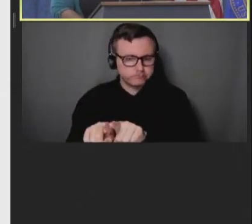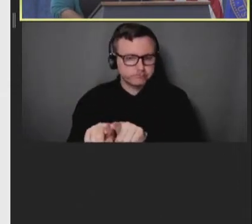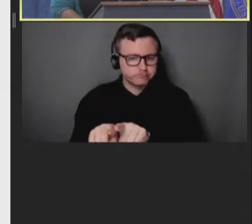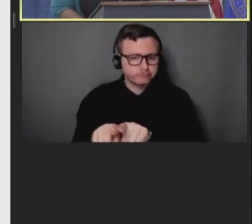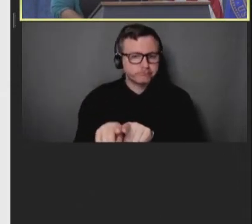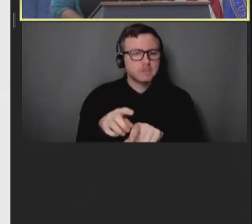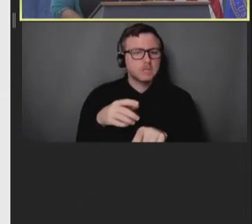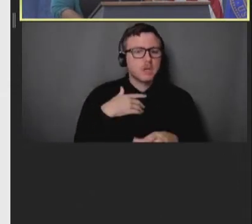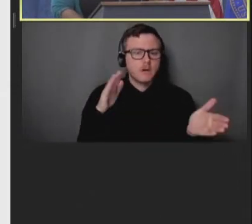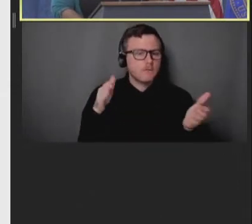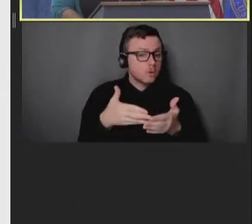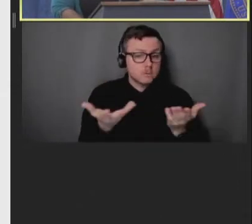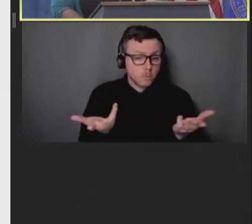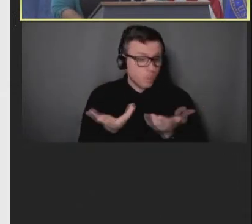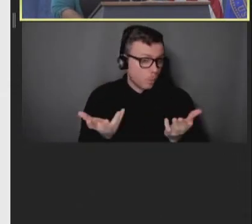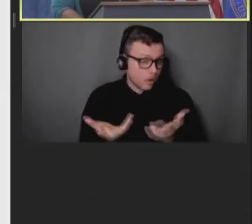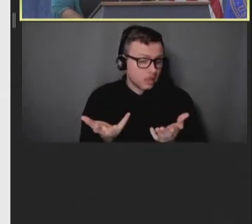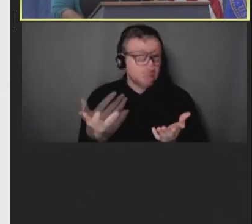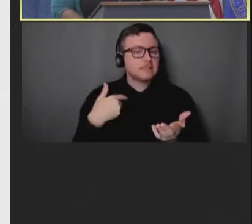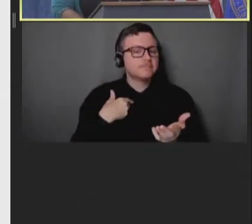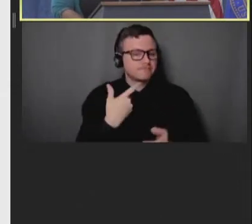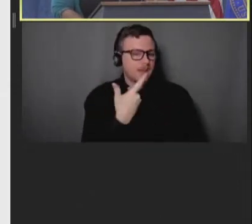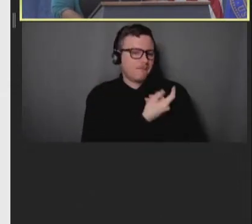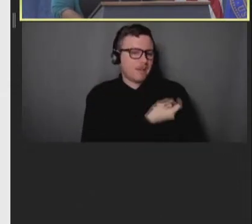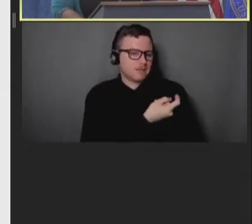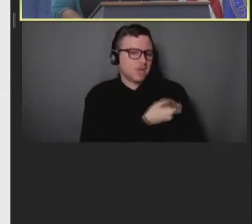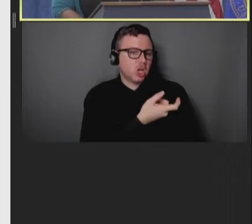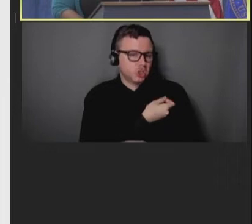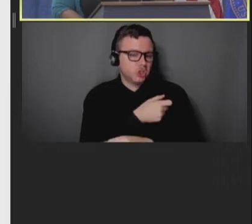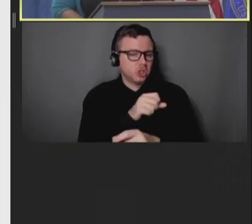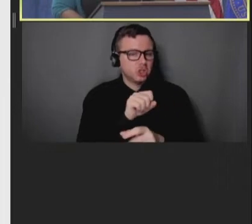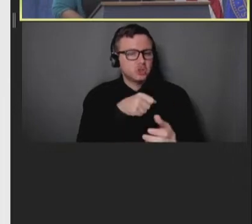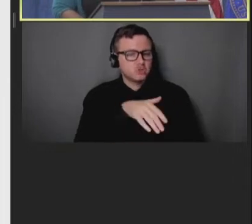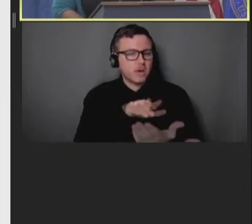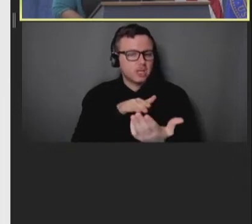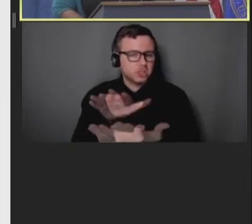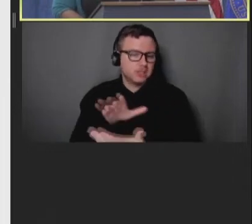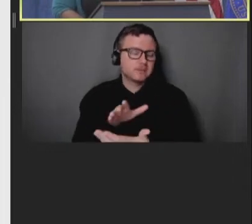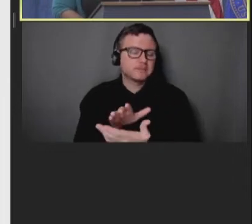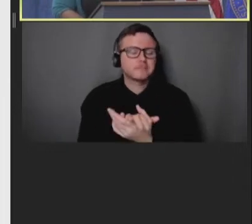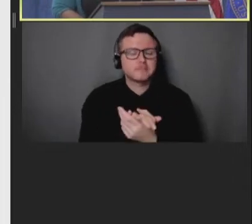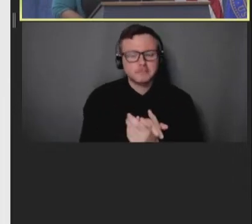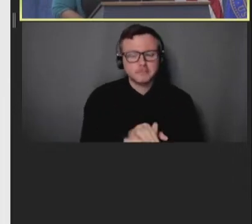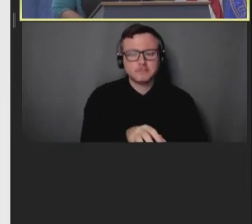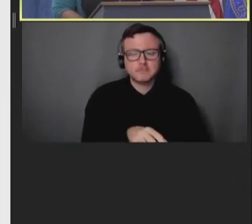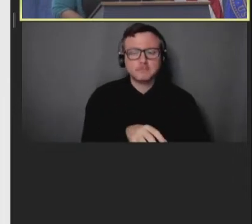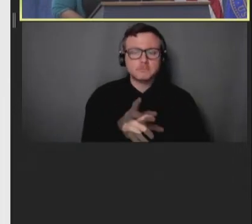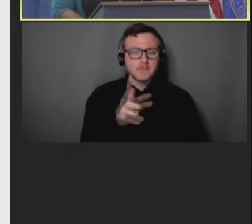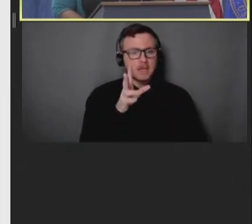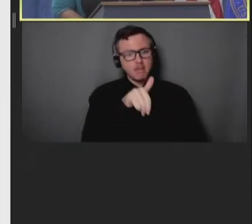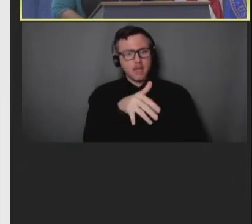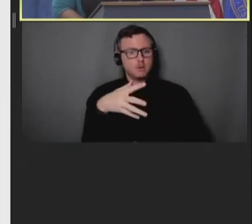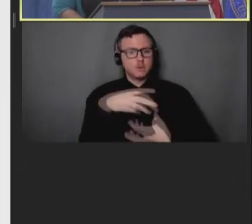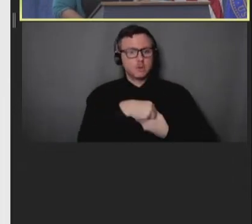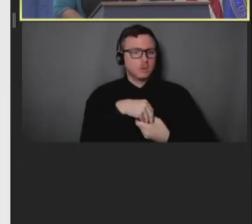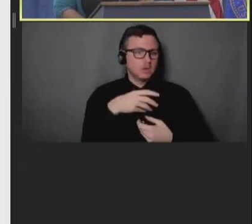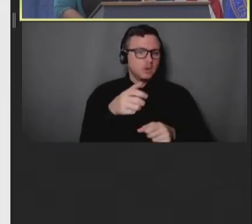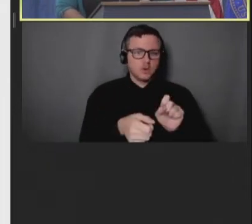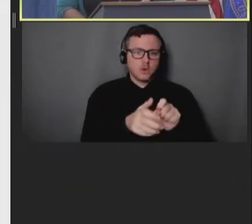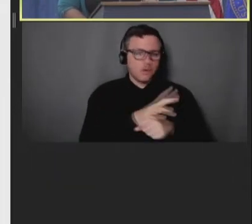on vaccination strategies. Within that bucket, you know, when COVID came, CDC reached -- out